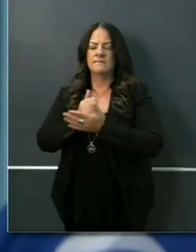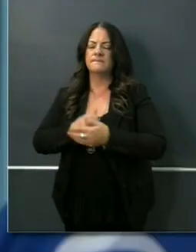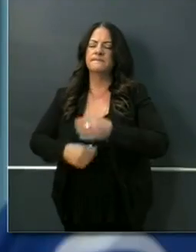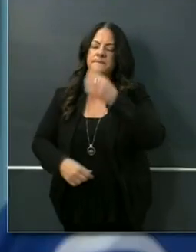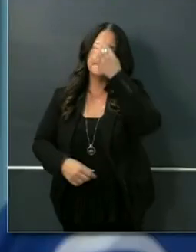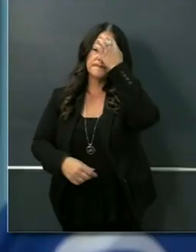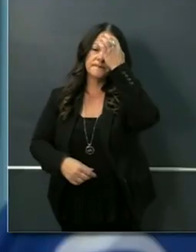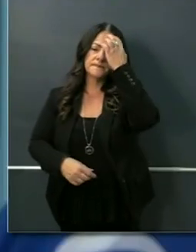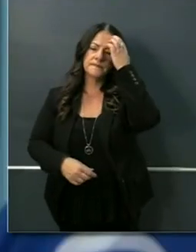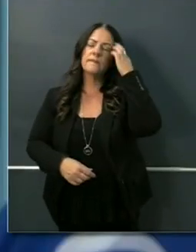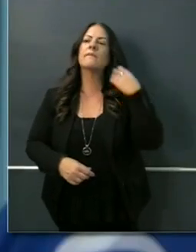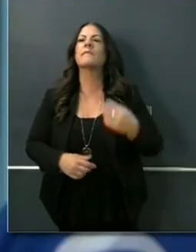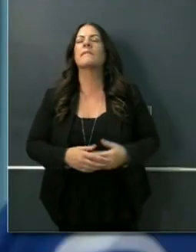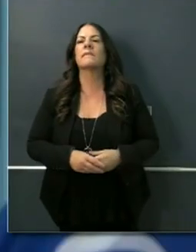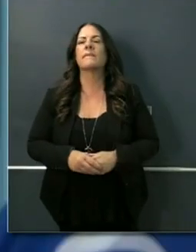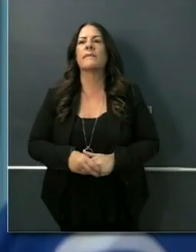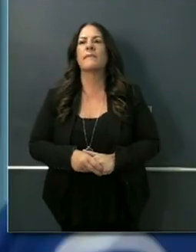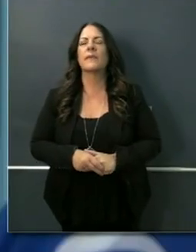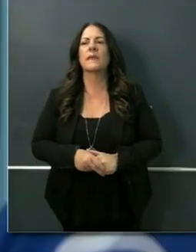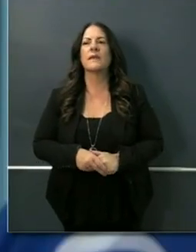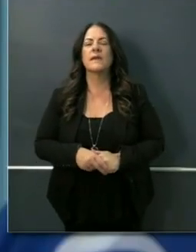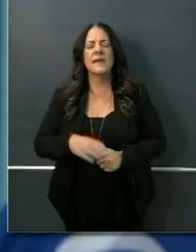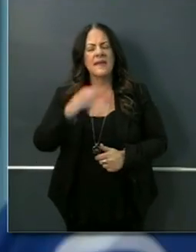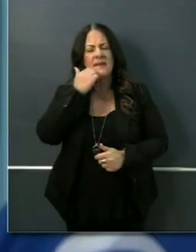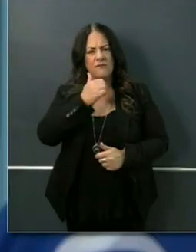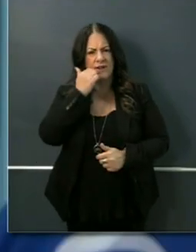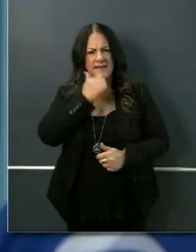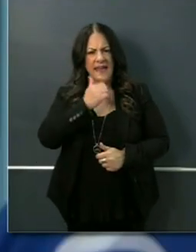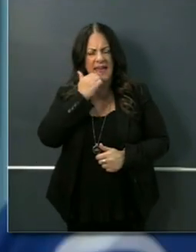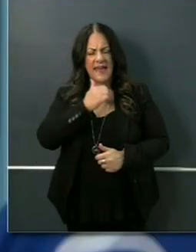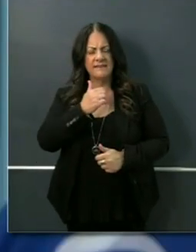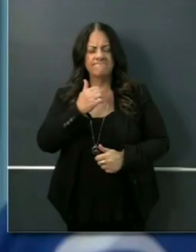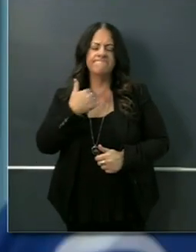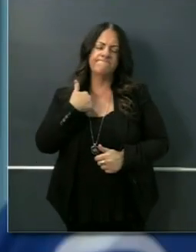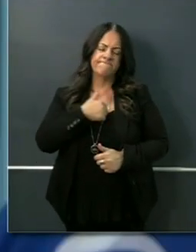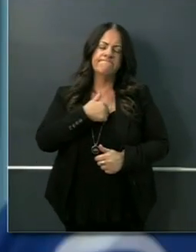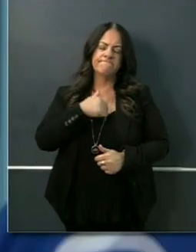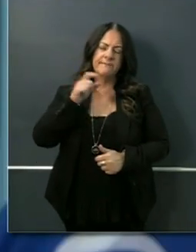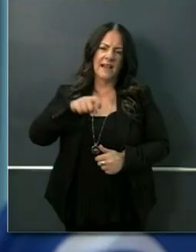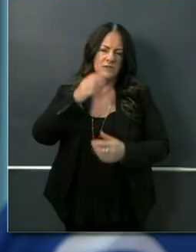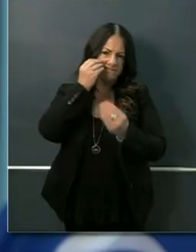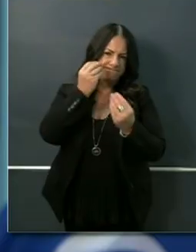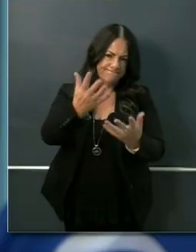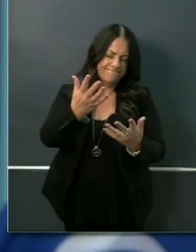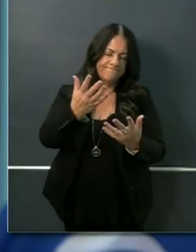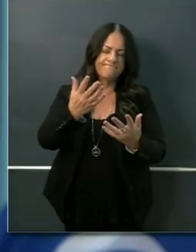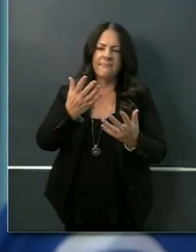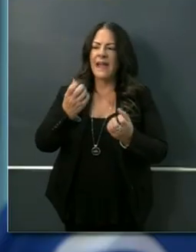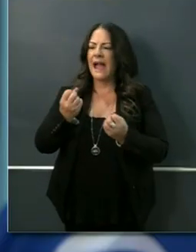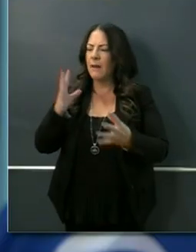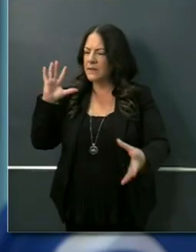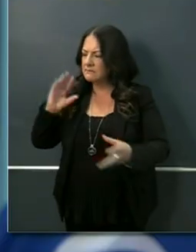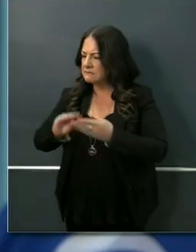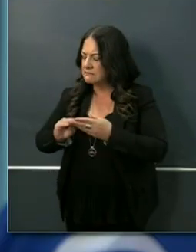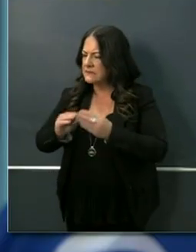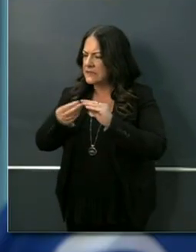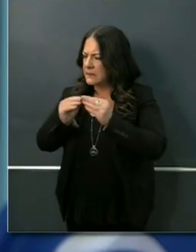SPIKE IN THE TOTAL NUMBER OF APPLICATIONS AND TOTAL NUMBER OF REQUESTS. SPEAKING OF REQUESTS, EVERY DAY